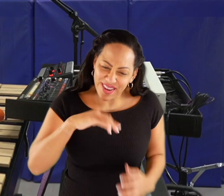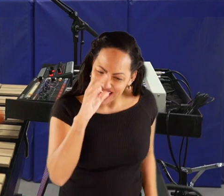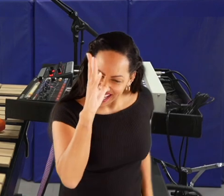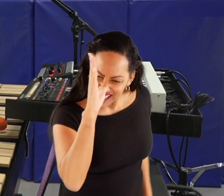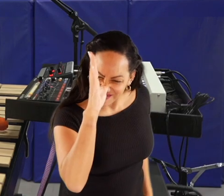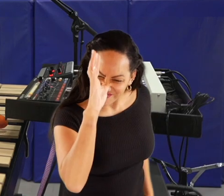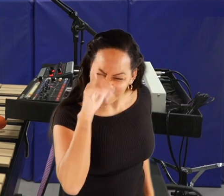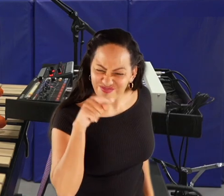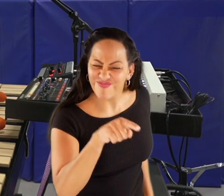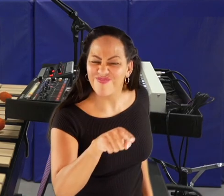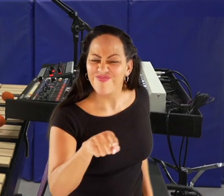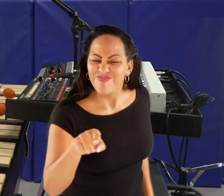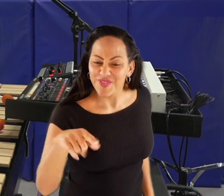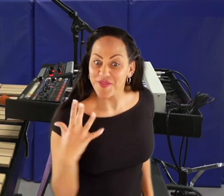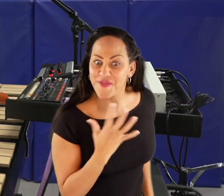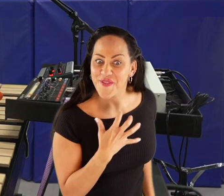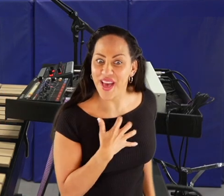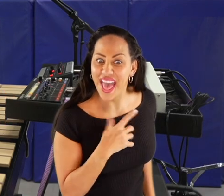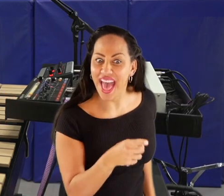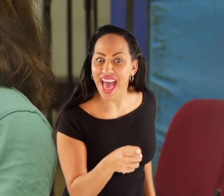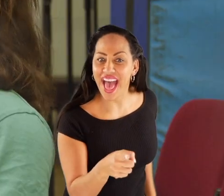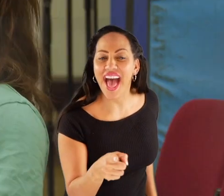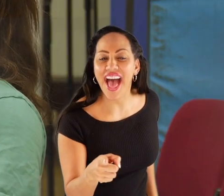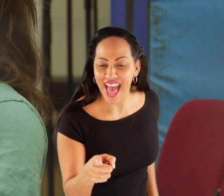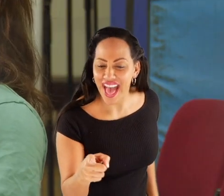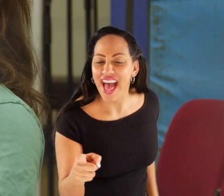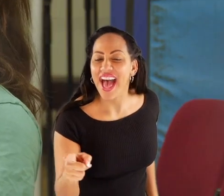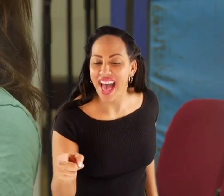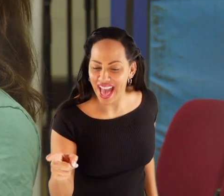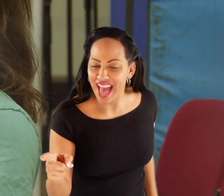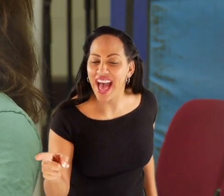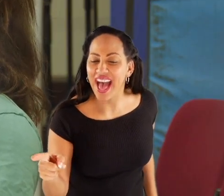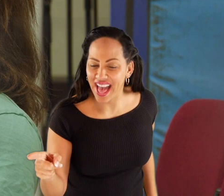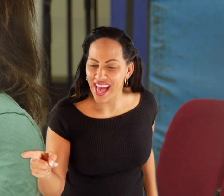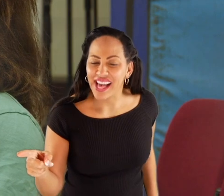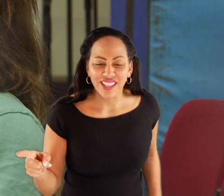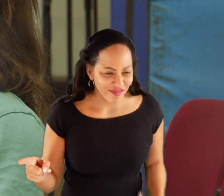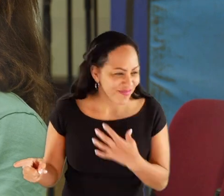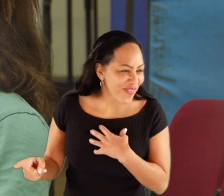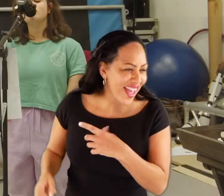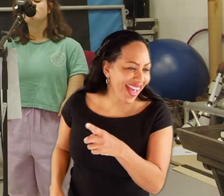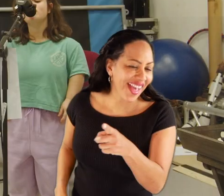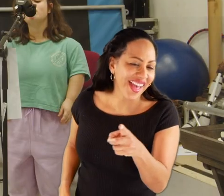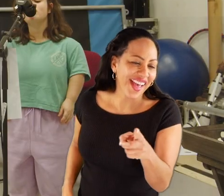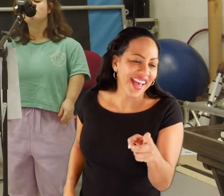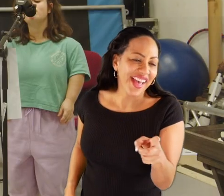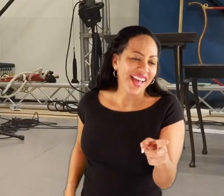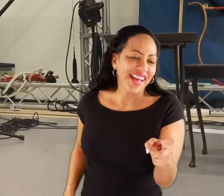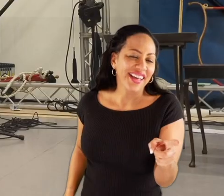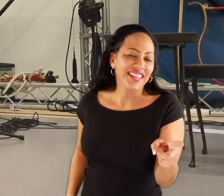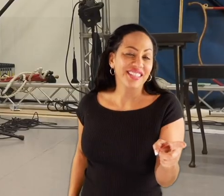The dread in you